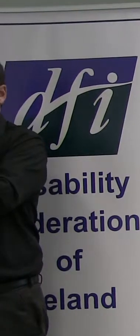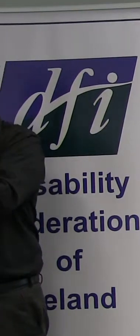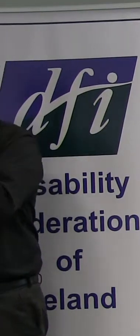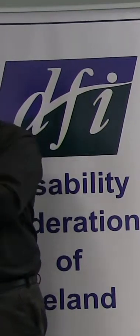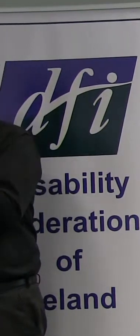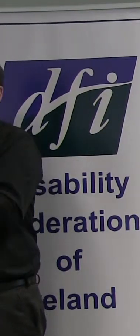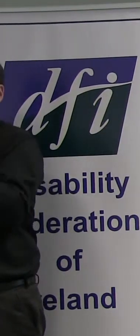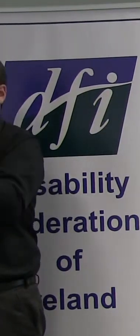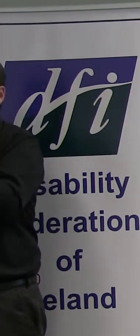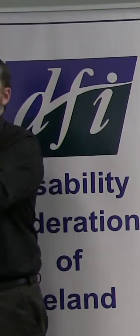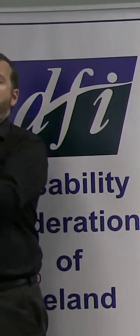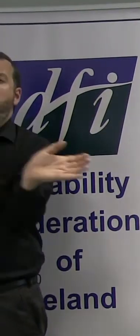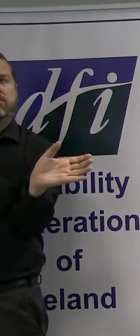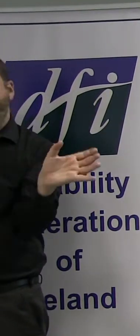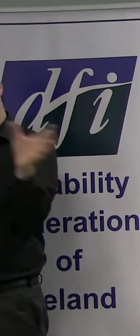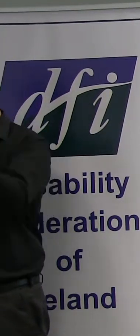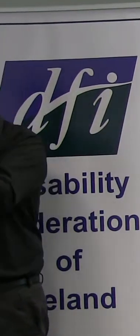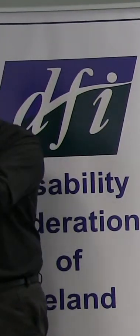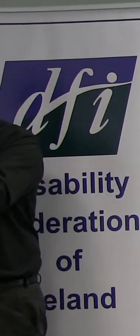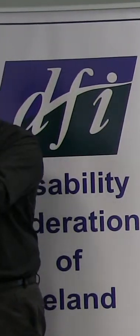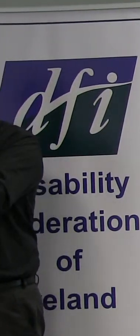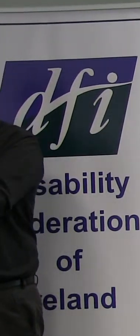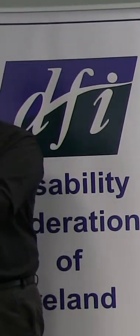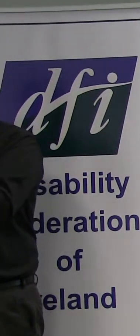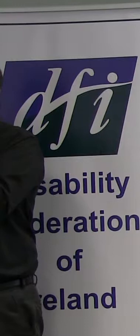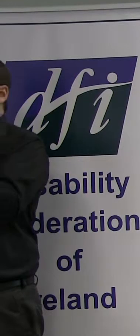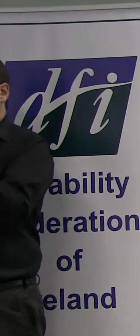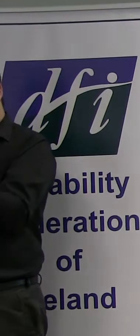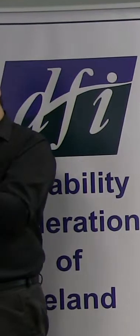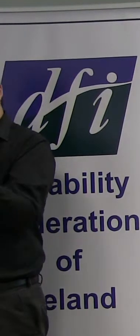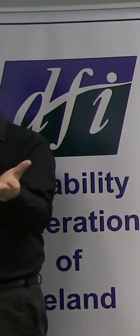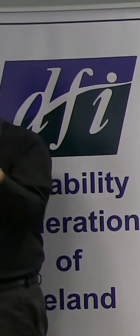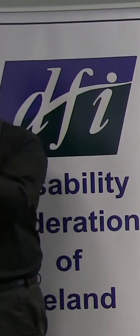cases or in generalists the idea of a beneficiary can come around and see the